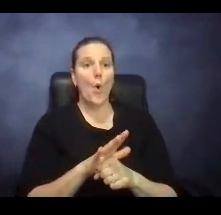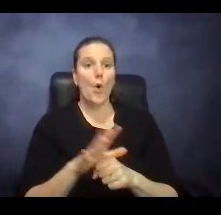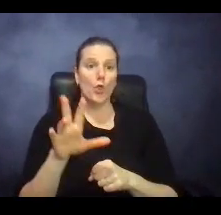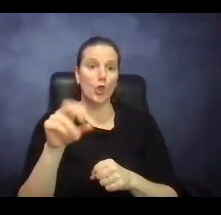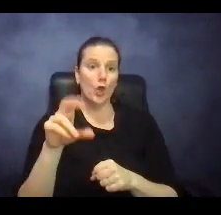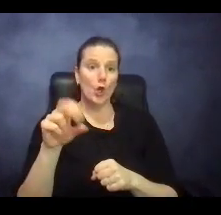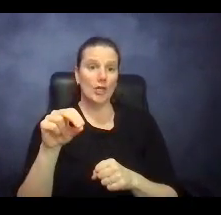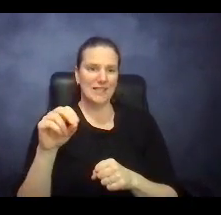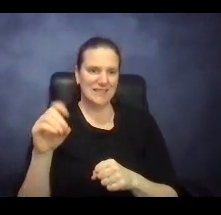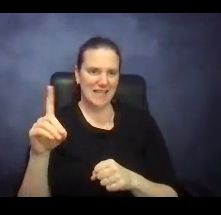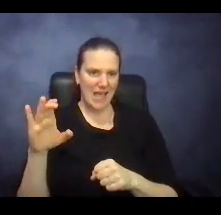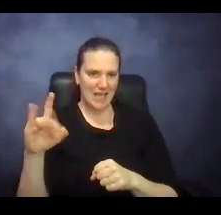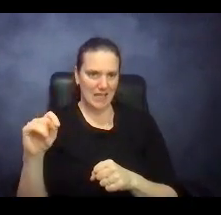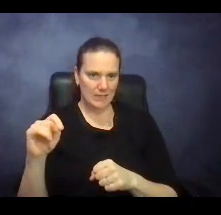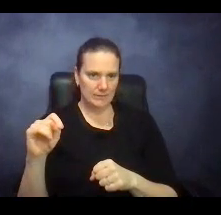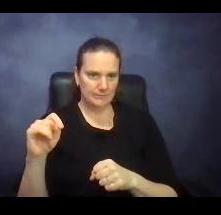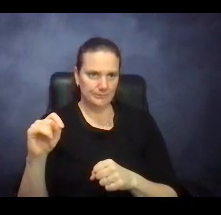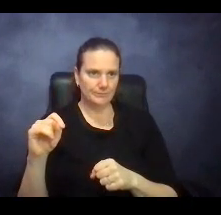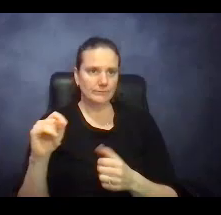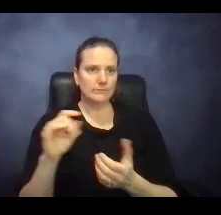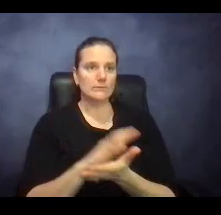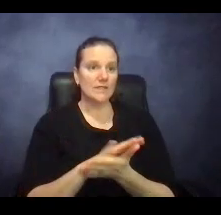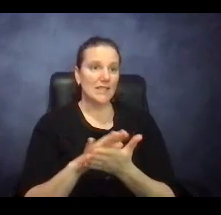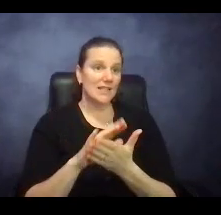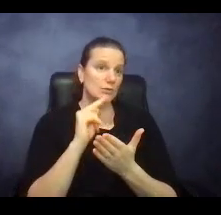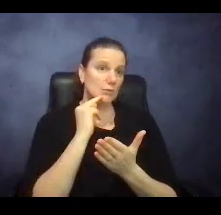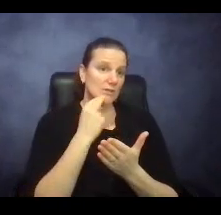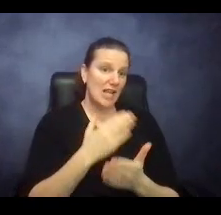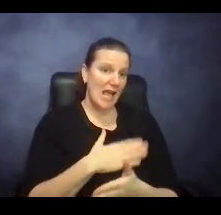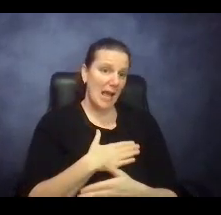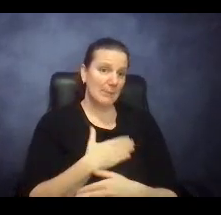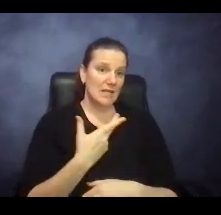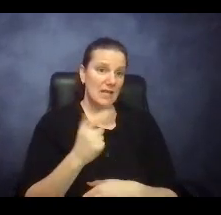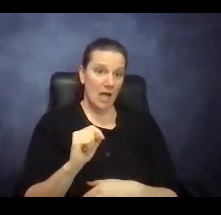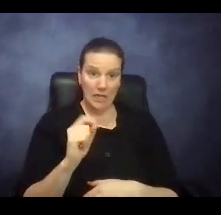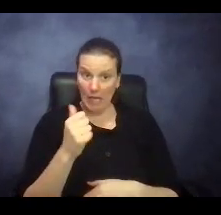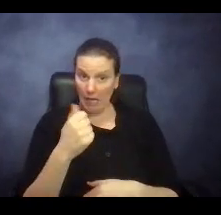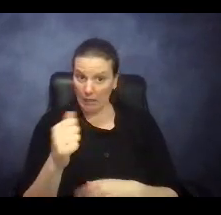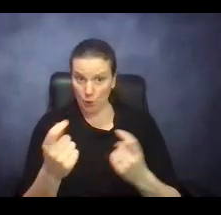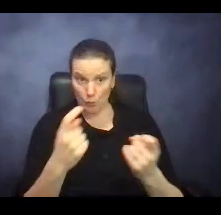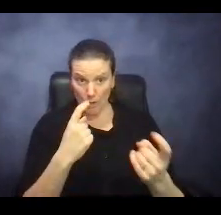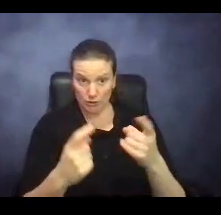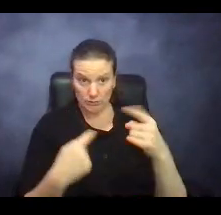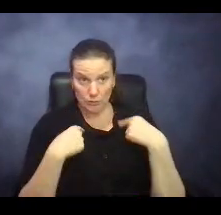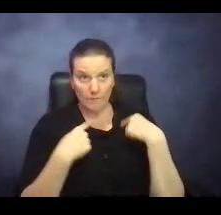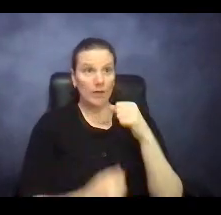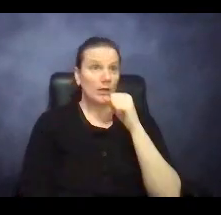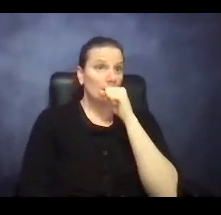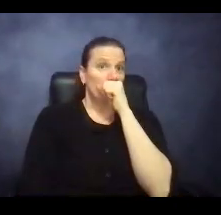So clean nutrition, happy gut, harmonized hormones. Before we get going, do we have any questions, Kim? Yes, we do. - Okay, thanks